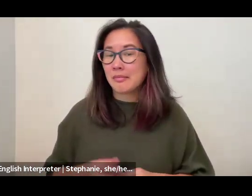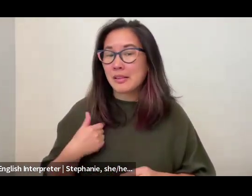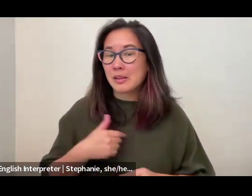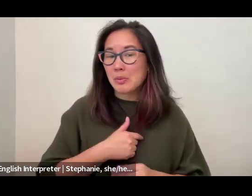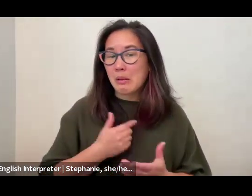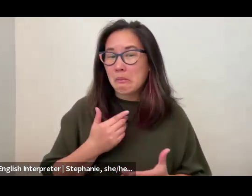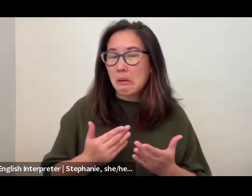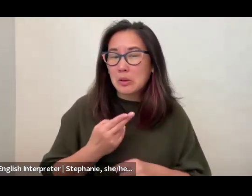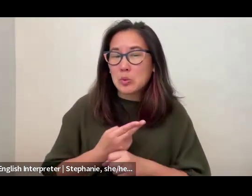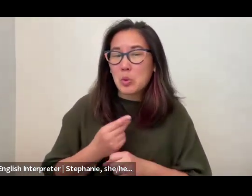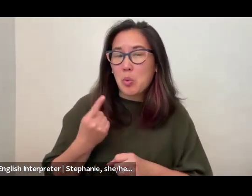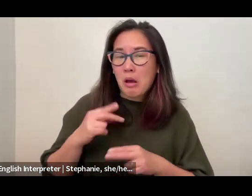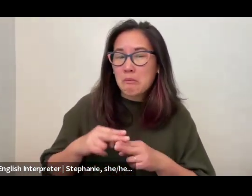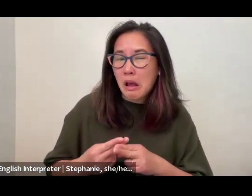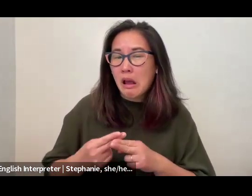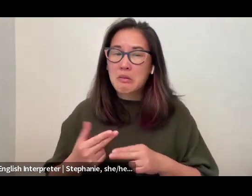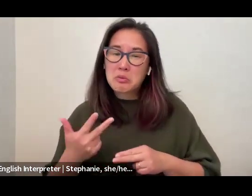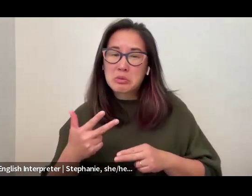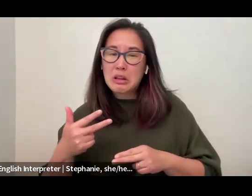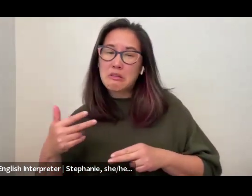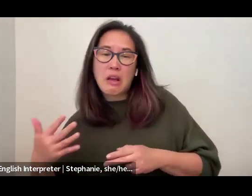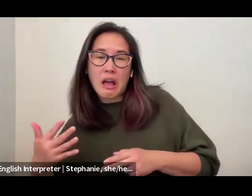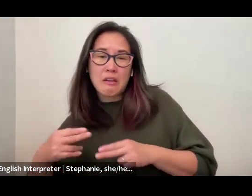three pound, five pound kind of hand weight.